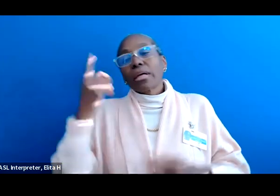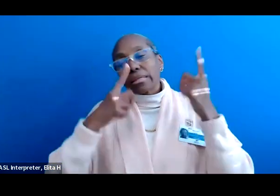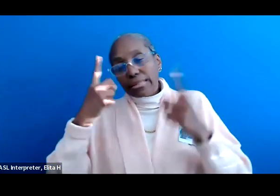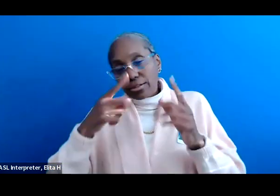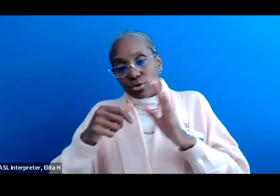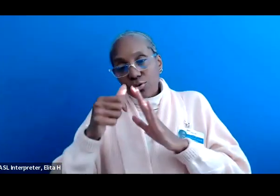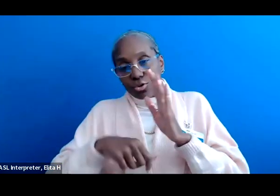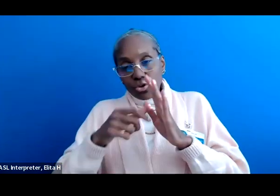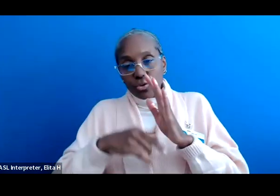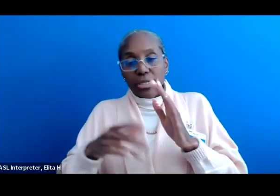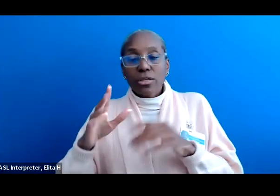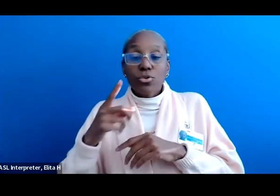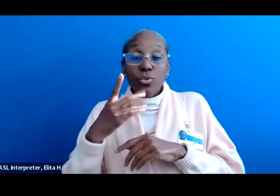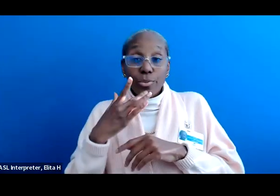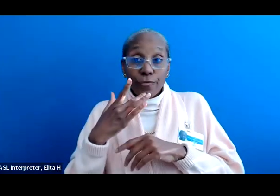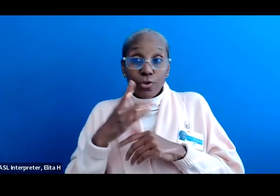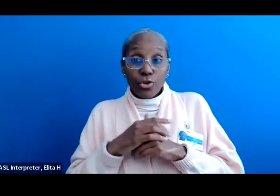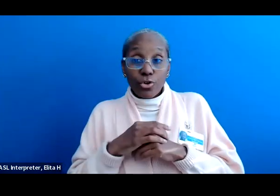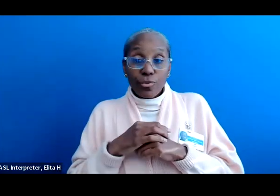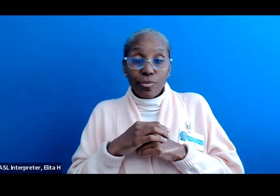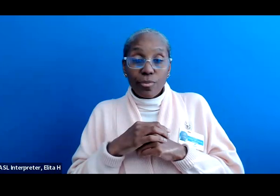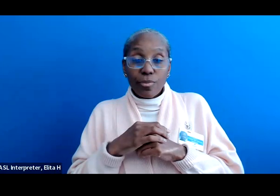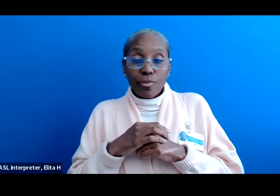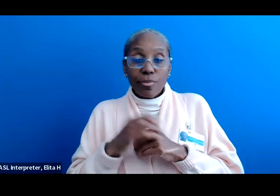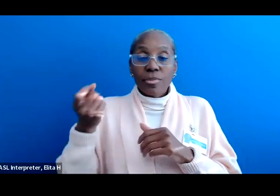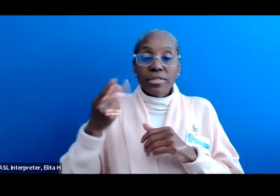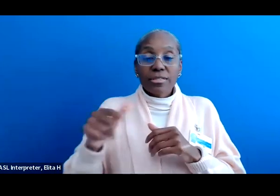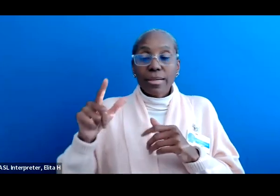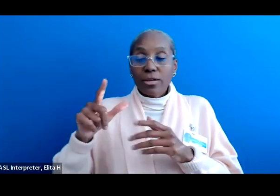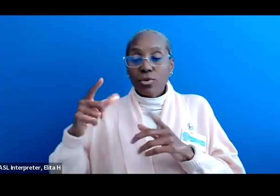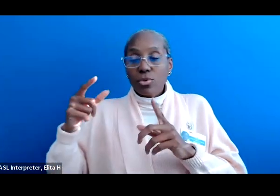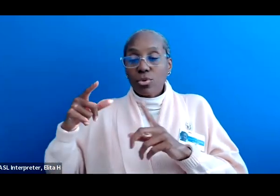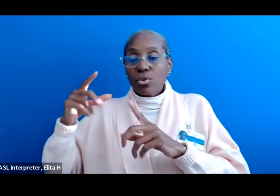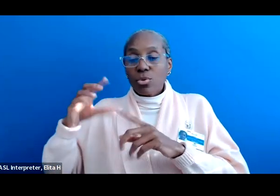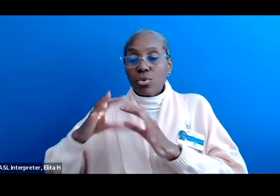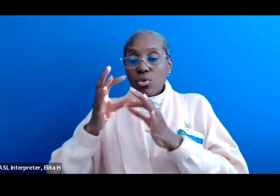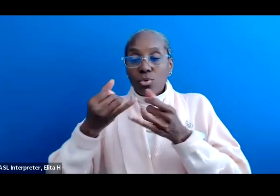Would you rather have the spinal cord stimulator if it's one that can be